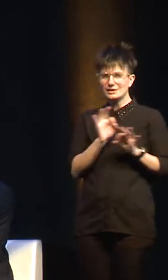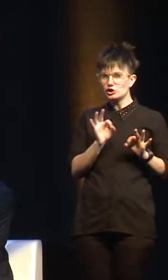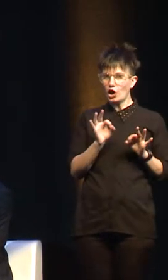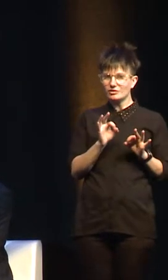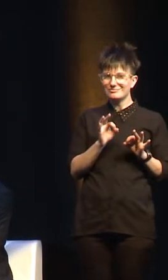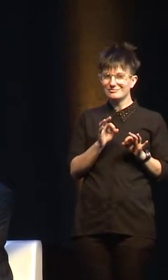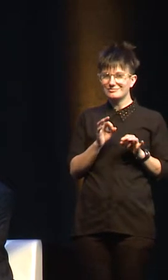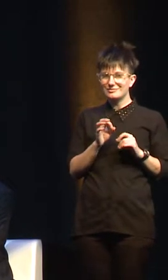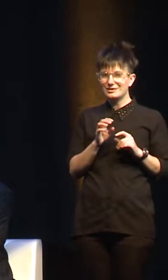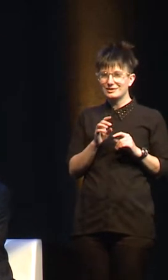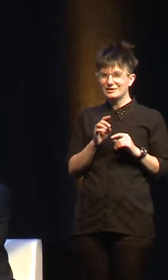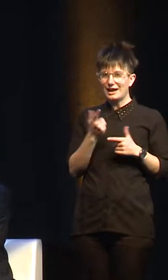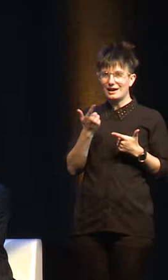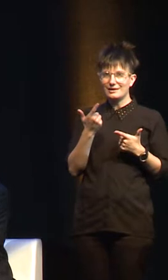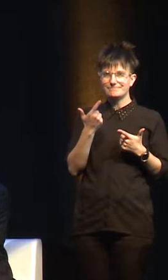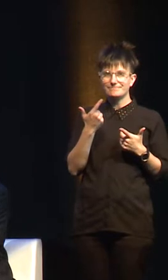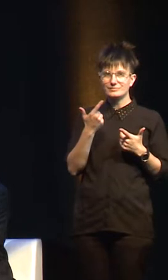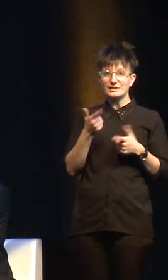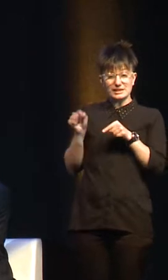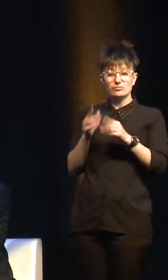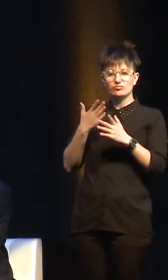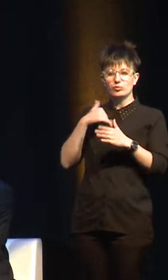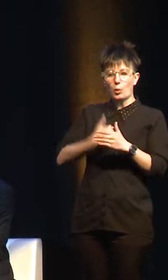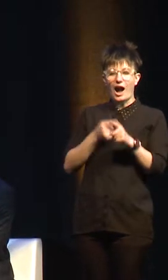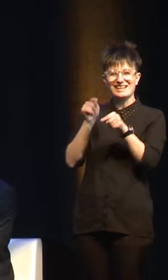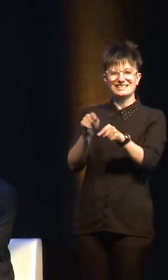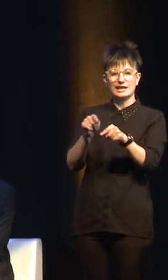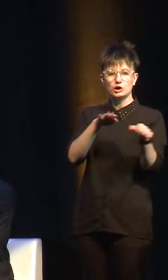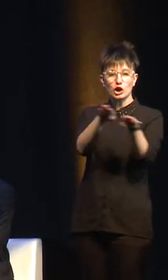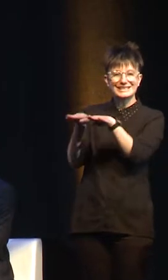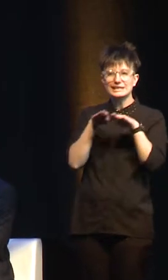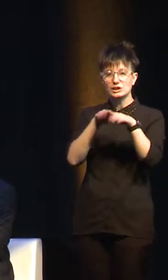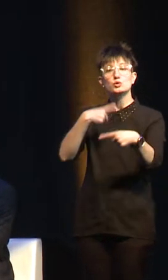to require that consensus to be maintained. Minister Shaw: that's right. I know and I